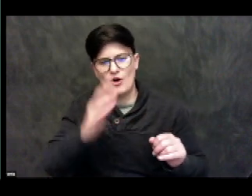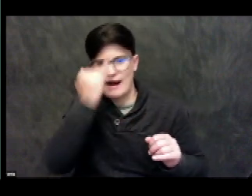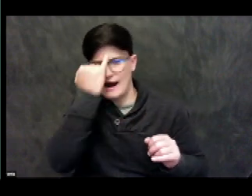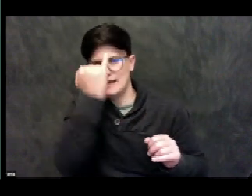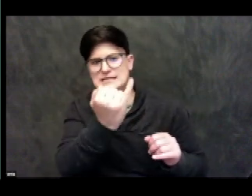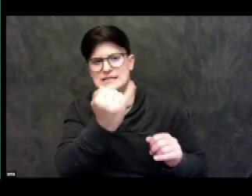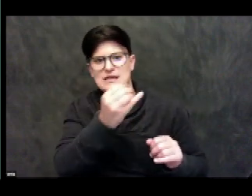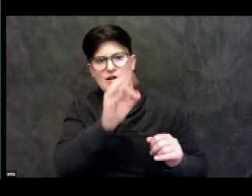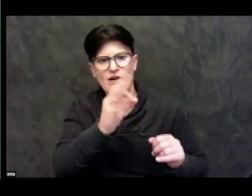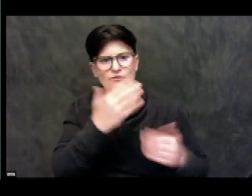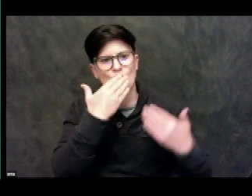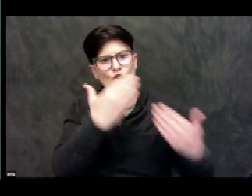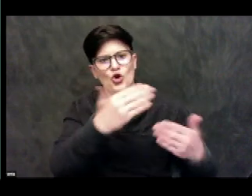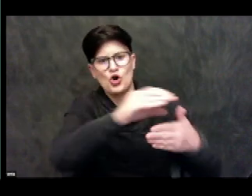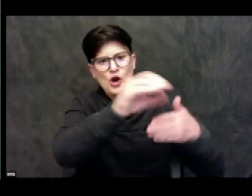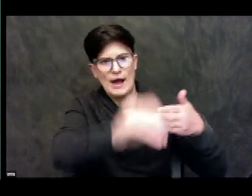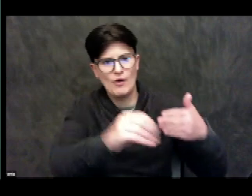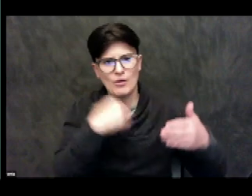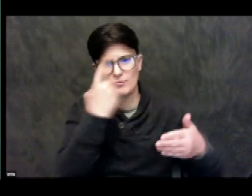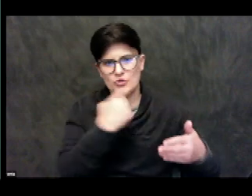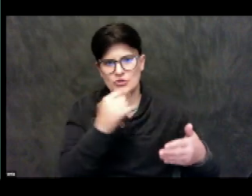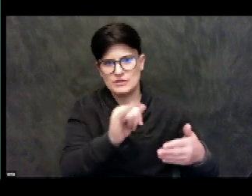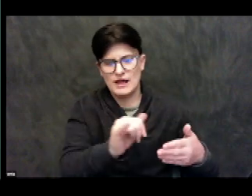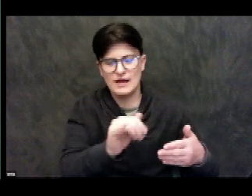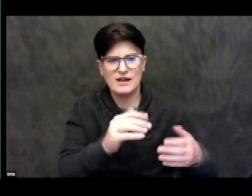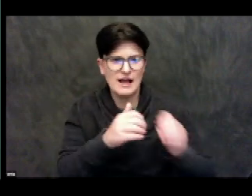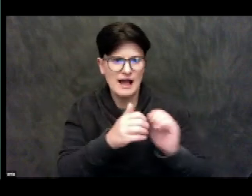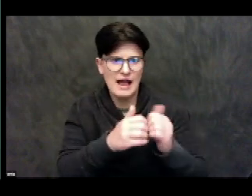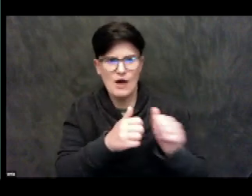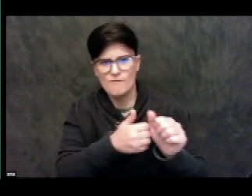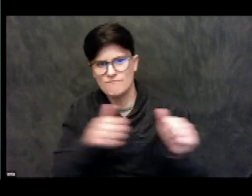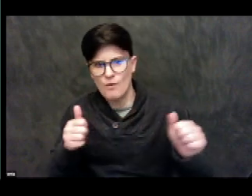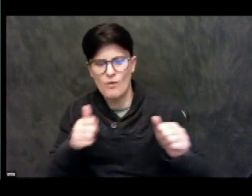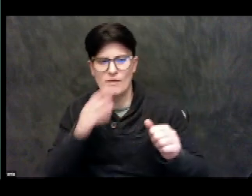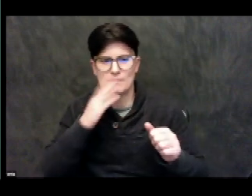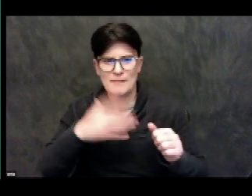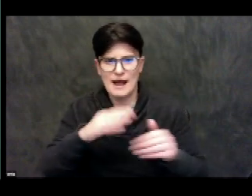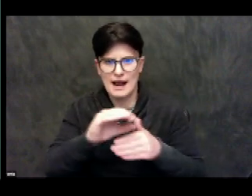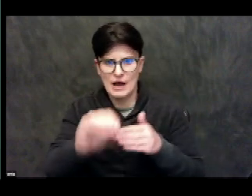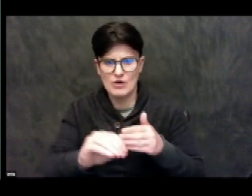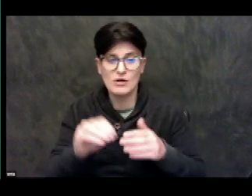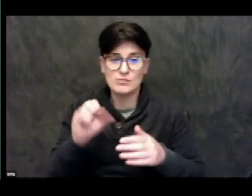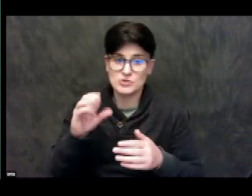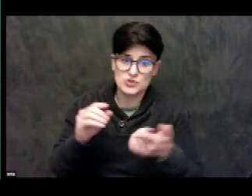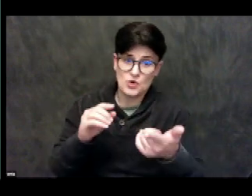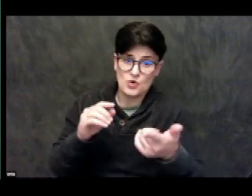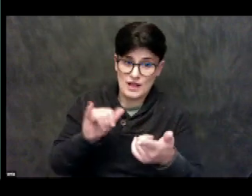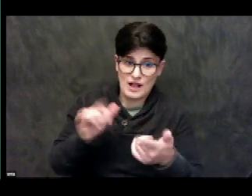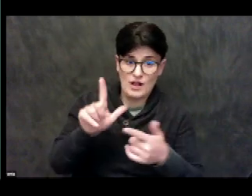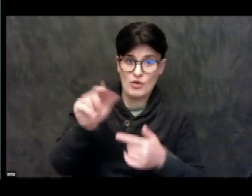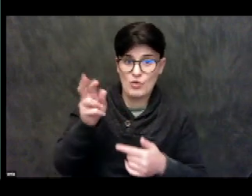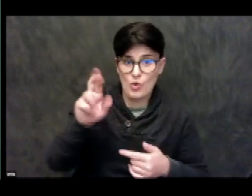if we go like Lauren, story is a great example of how with shared decision making, she was able to come up with a good solution